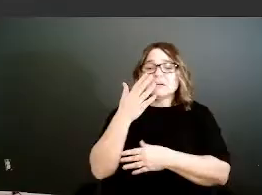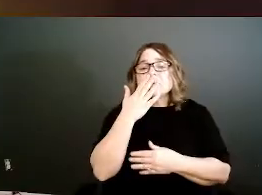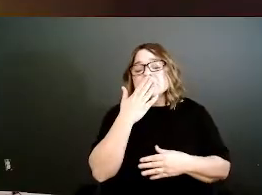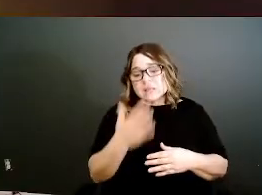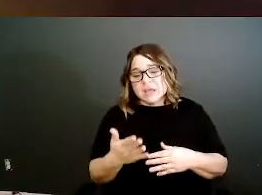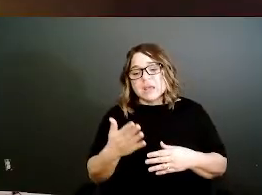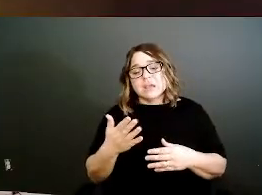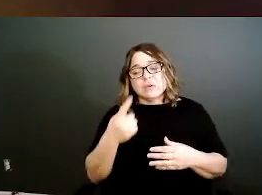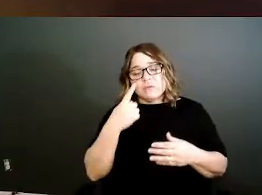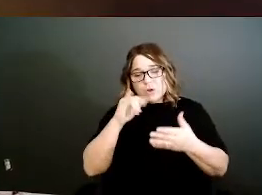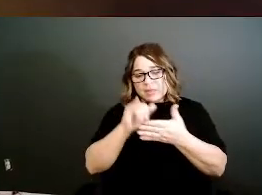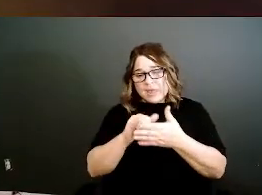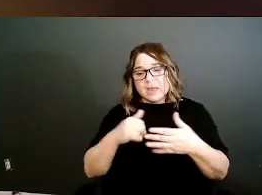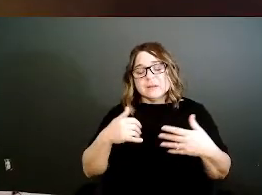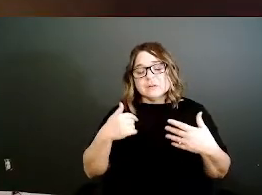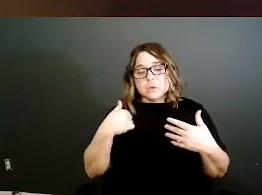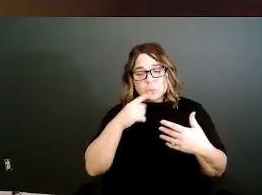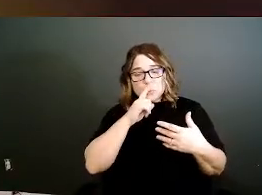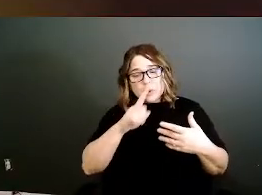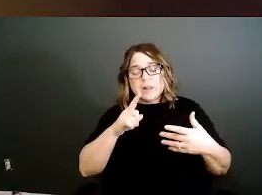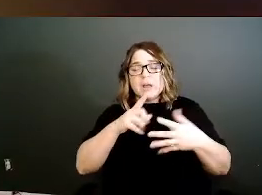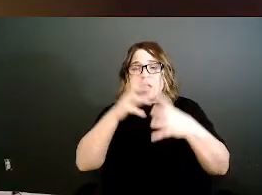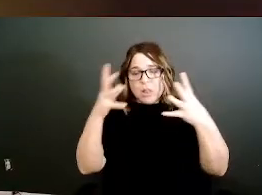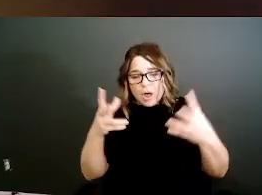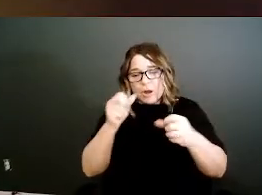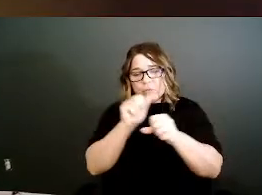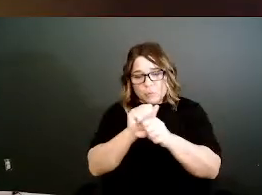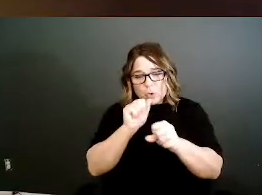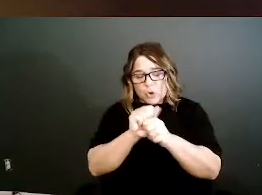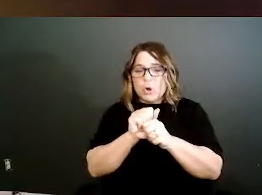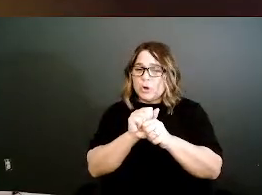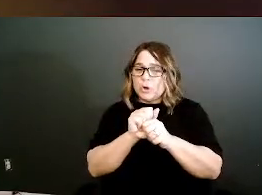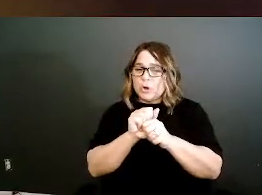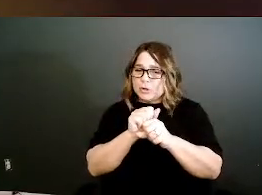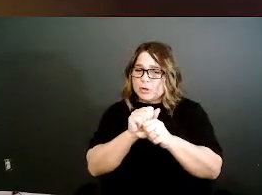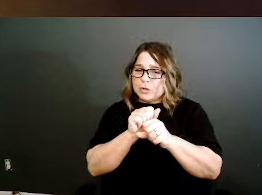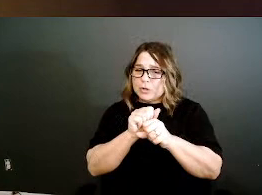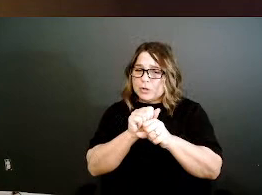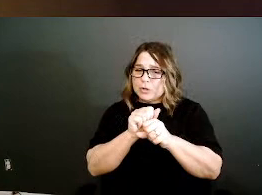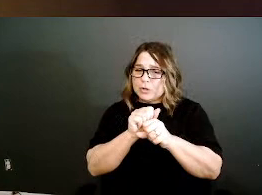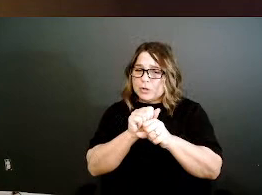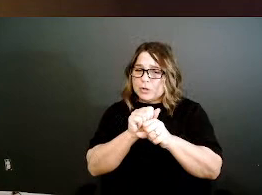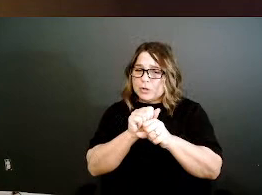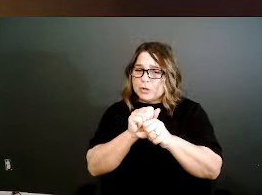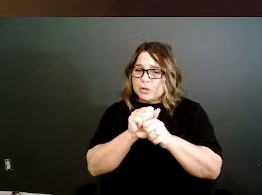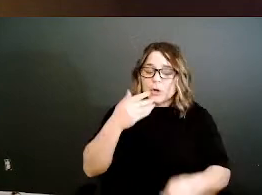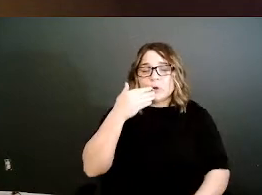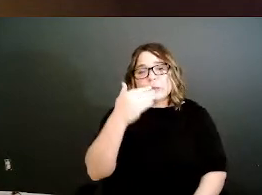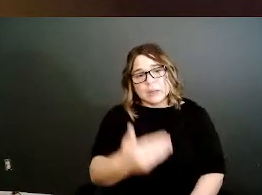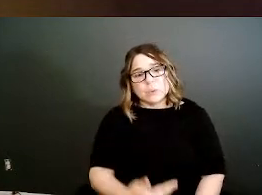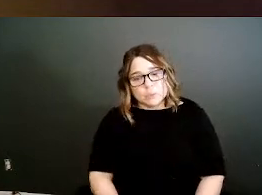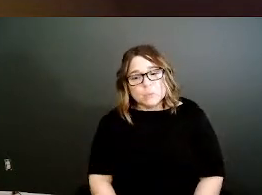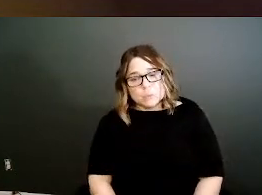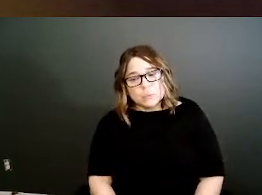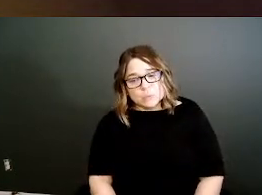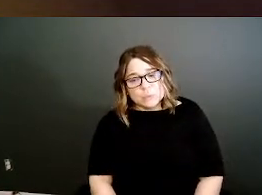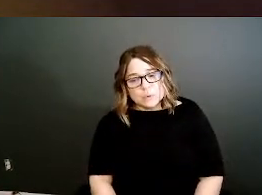ALL OF YOU WHO WORKED ON THIS, BUT ESPECIALLY TO BUDGET CHAIR PALMISANO. THANKS FOR HELPING SHEPHERD THIS PROCESS THROUGH AND